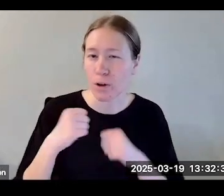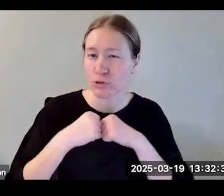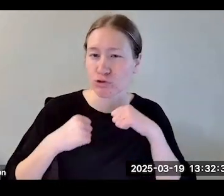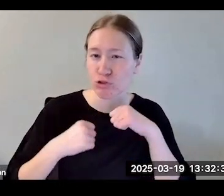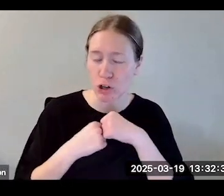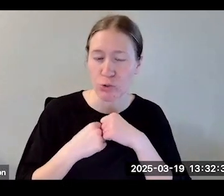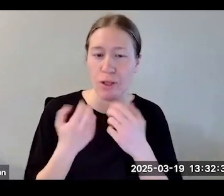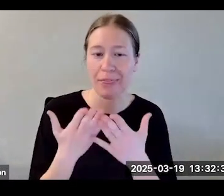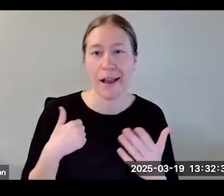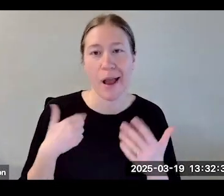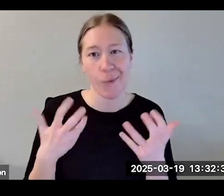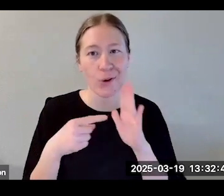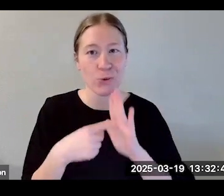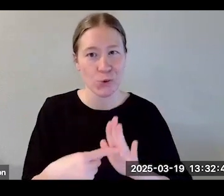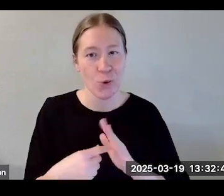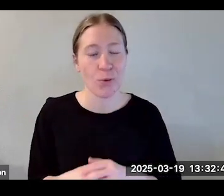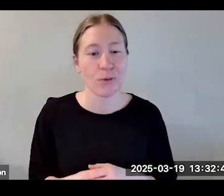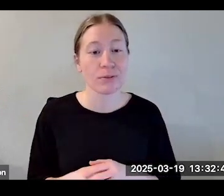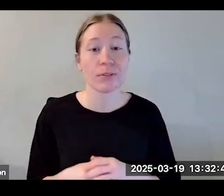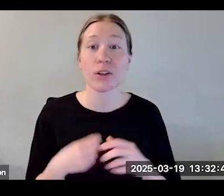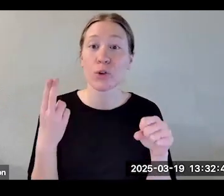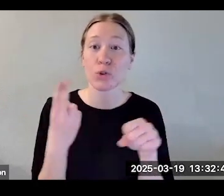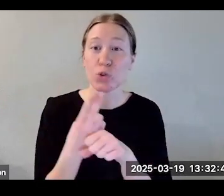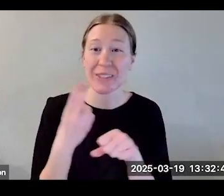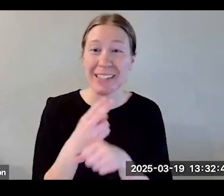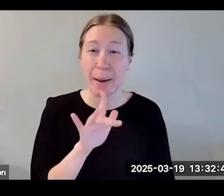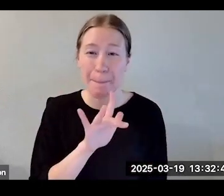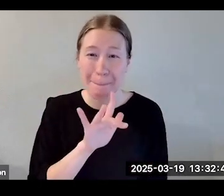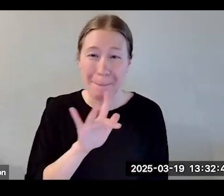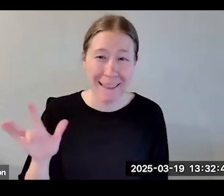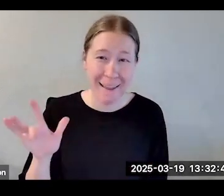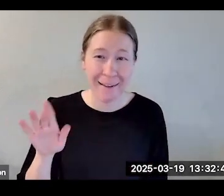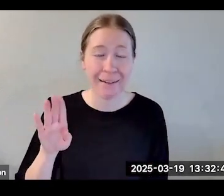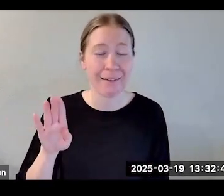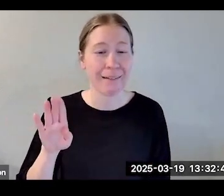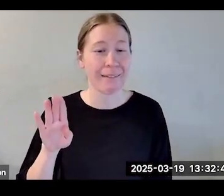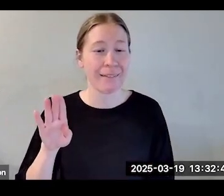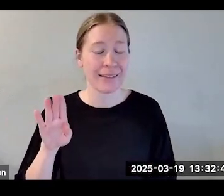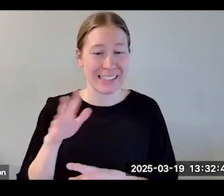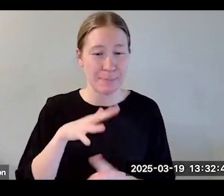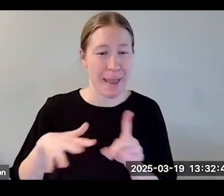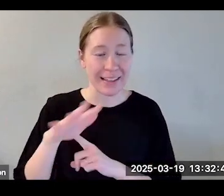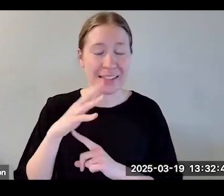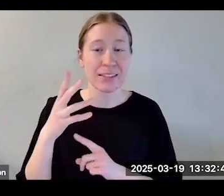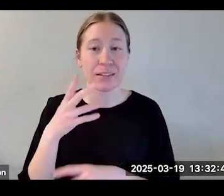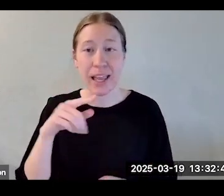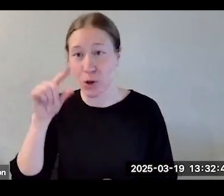and that's making use of blank spaces in Word documents and in Google documents.